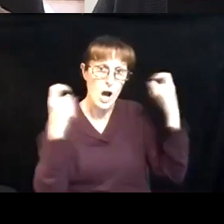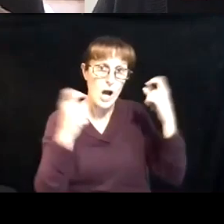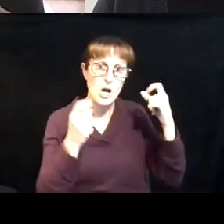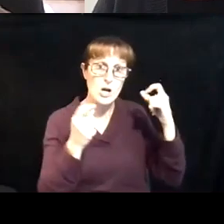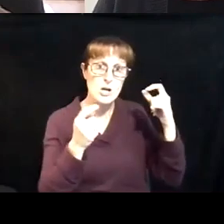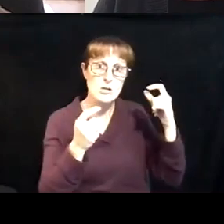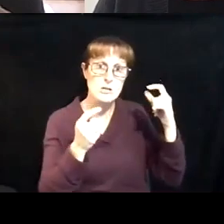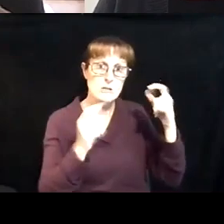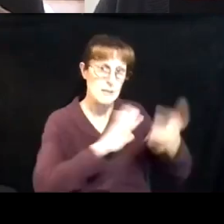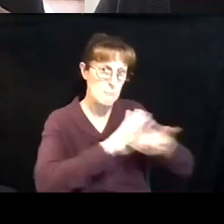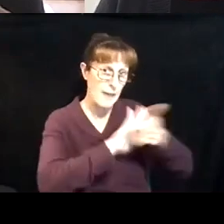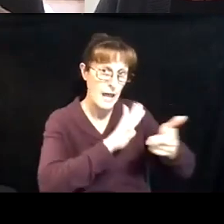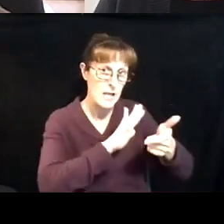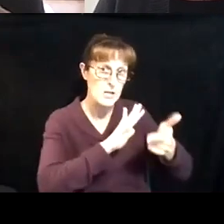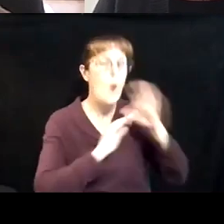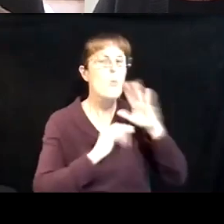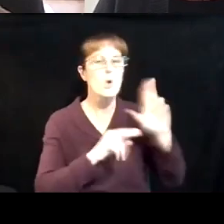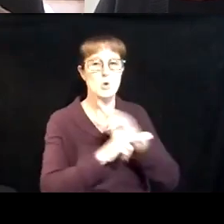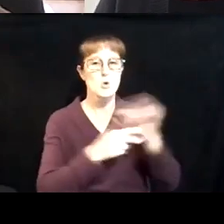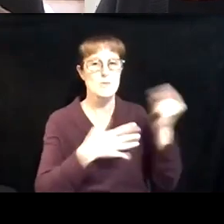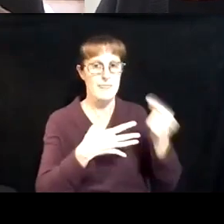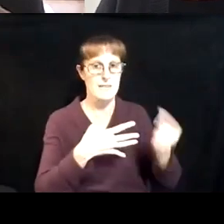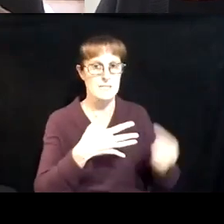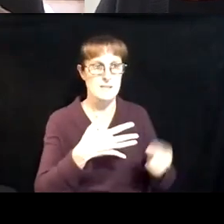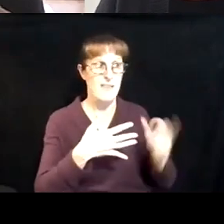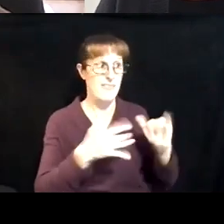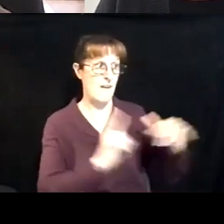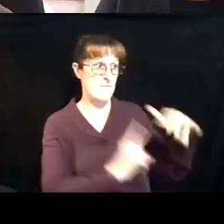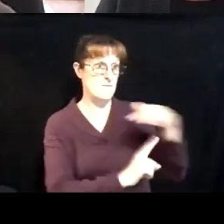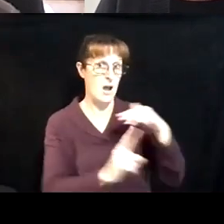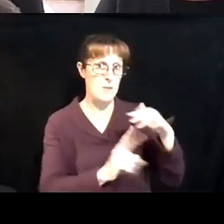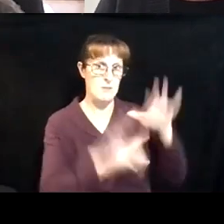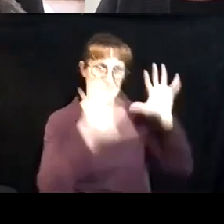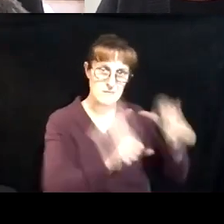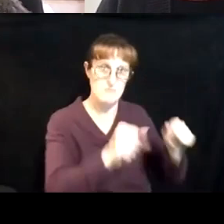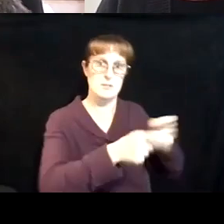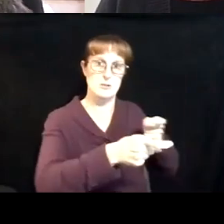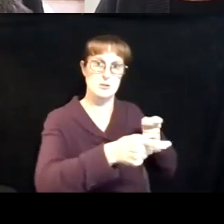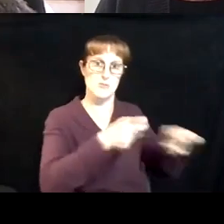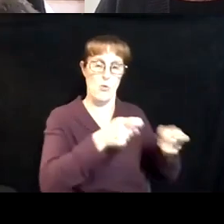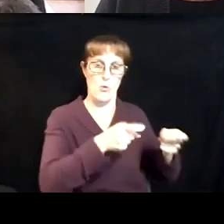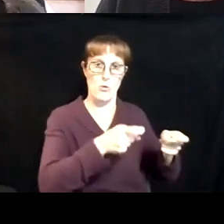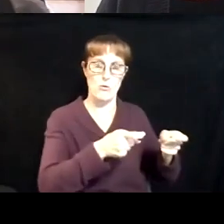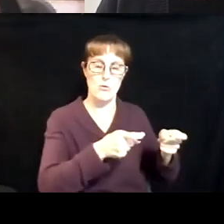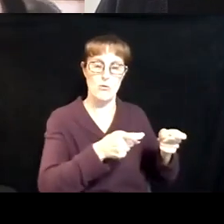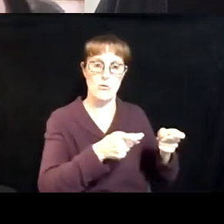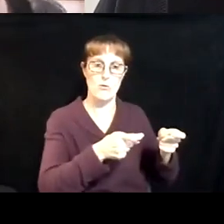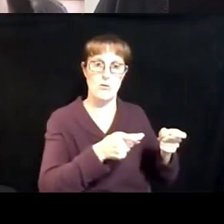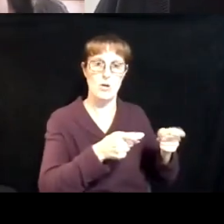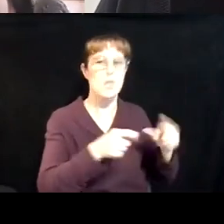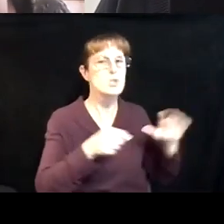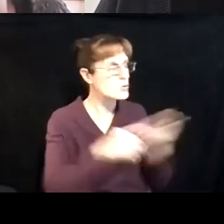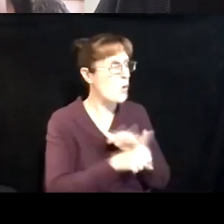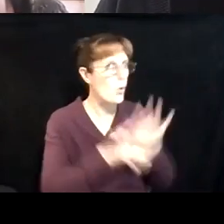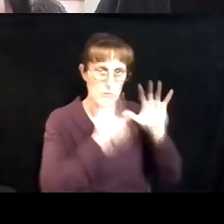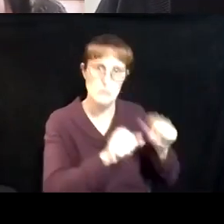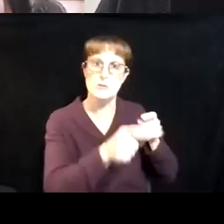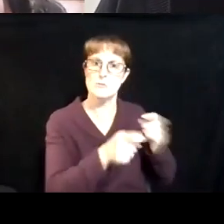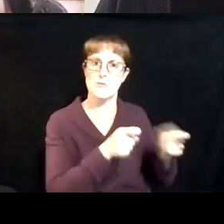It's still going to be an environment of control, you can't have an environment of total control and